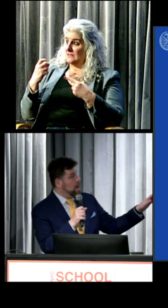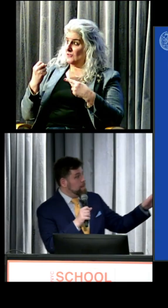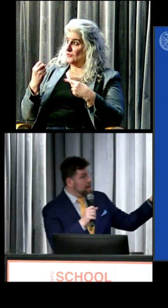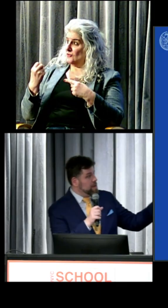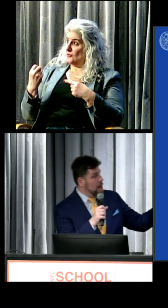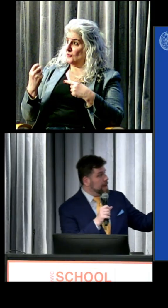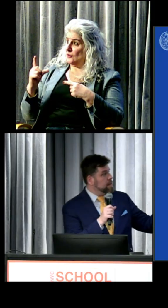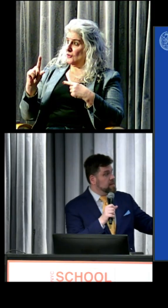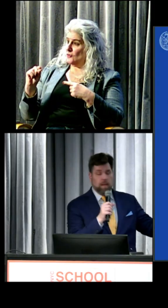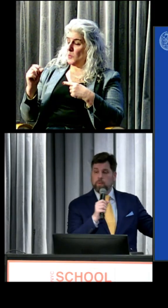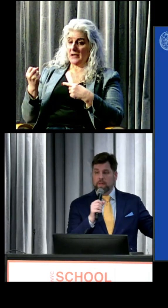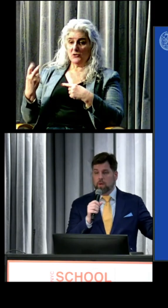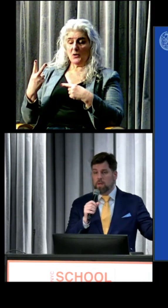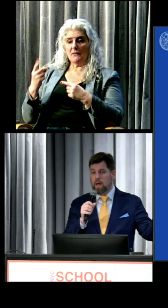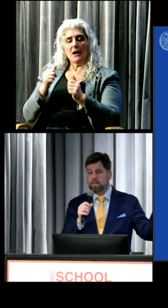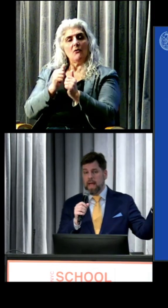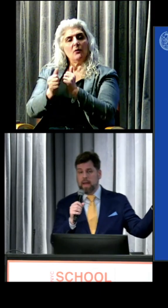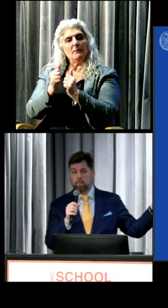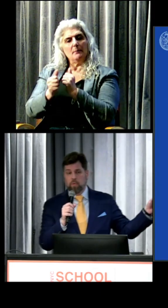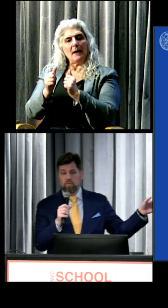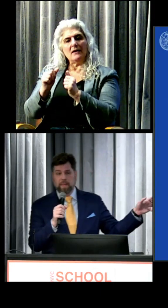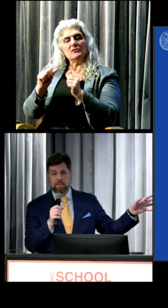easy task, but Jenna will tell you how it wasn't.